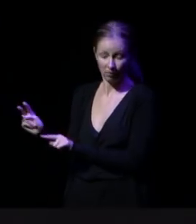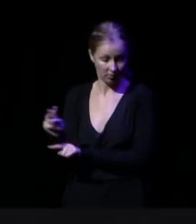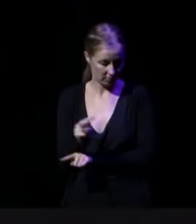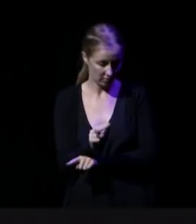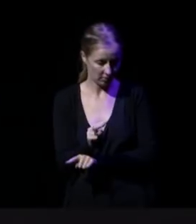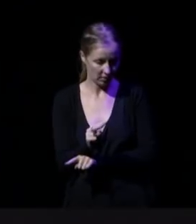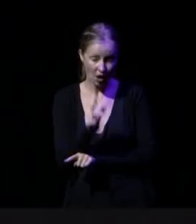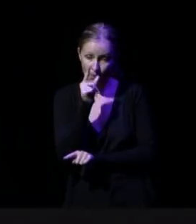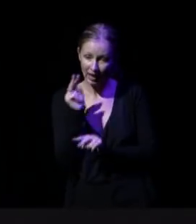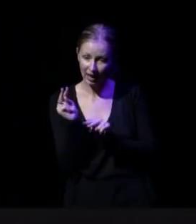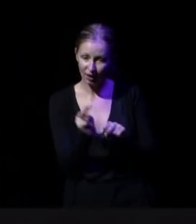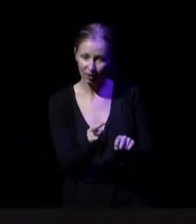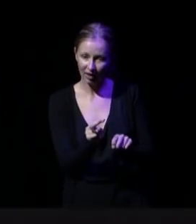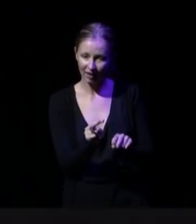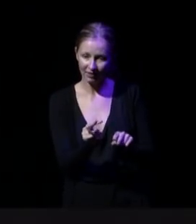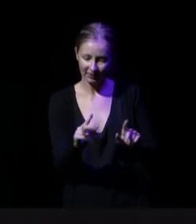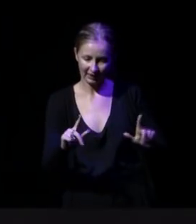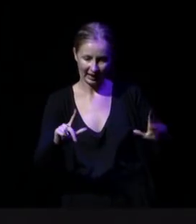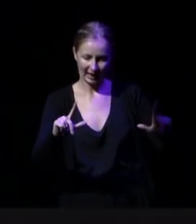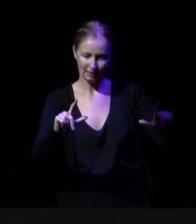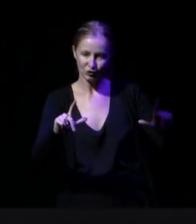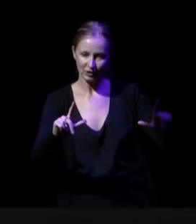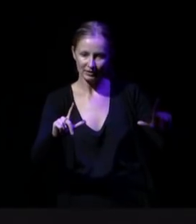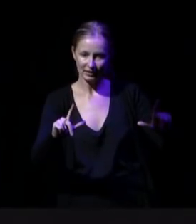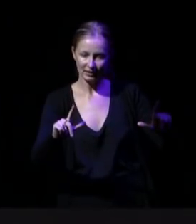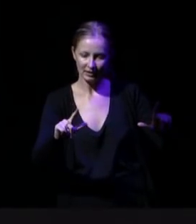those images, those, that instinct to create